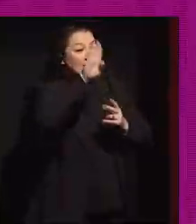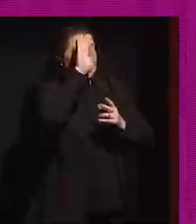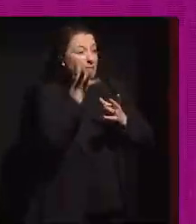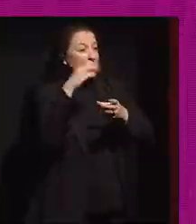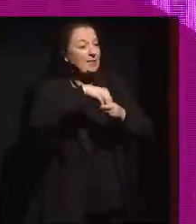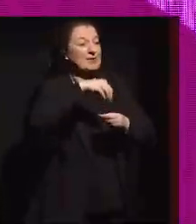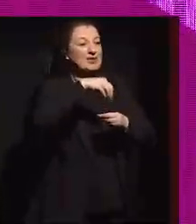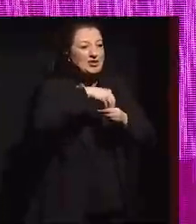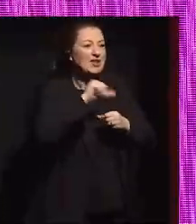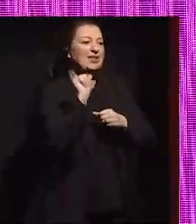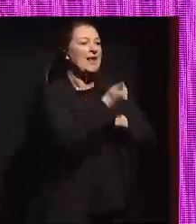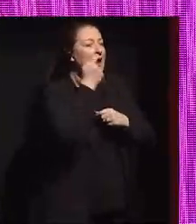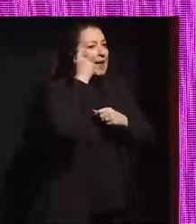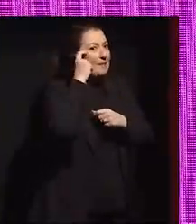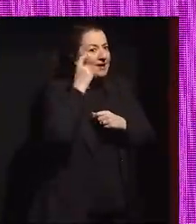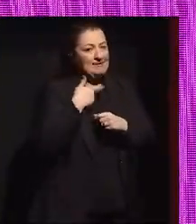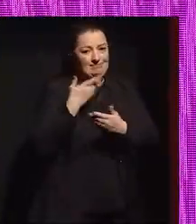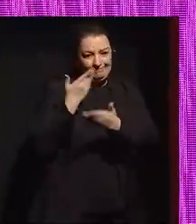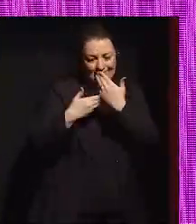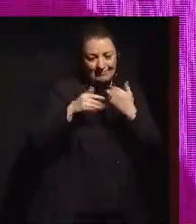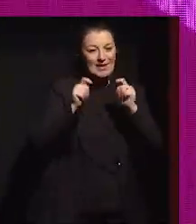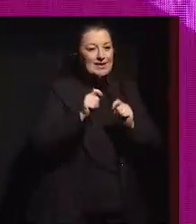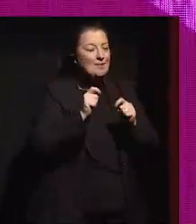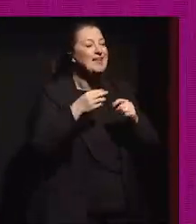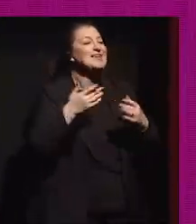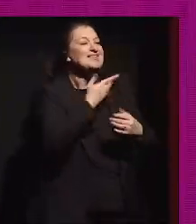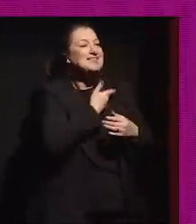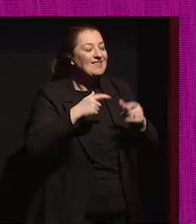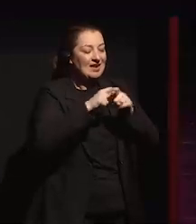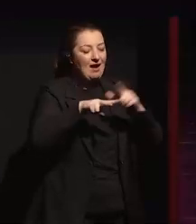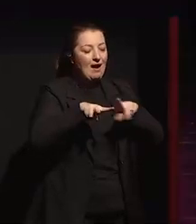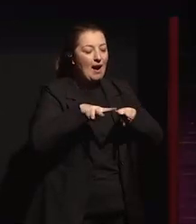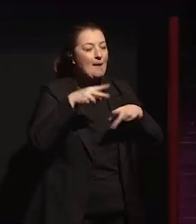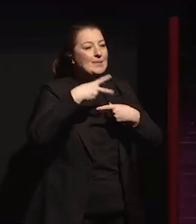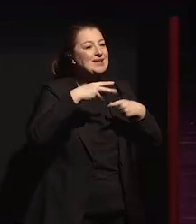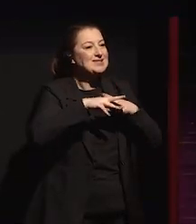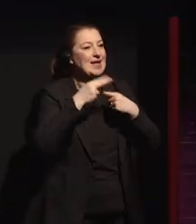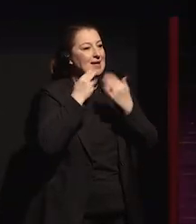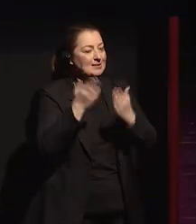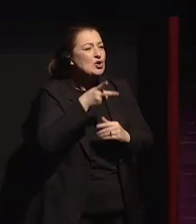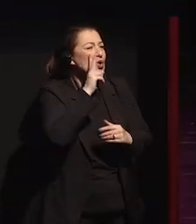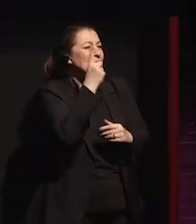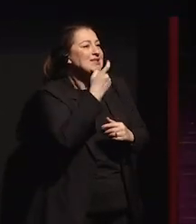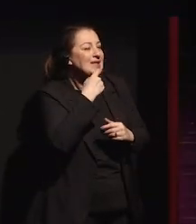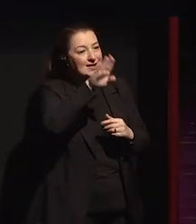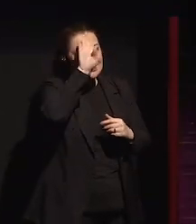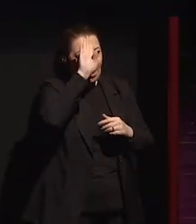she did not spare us her valuable ideas for the inclusiveness of WOW Istanbul. Another woman, she shared with us all the information she gained